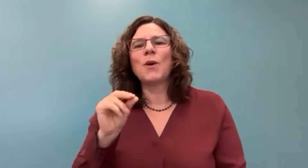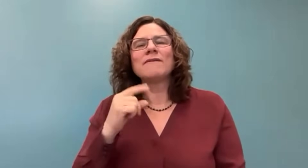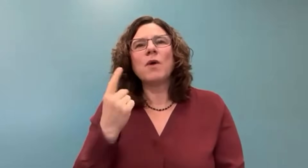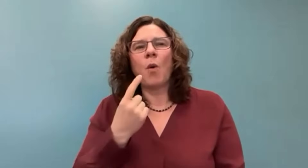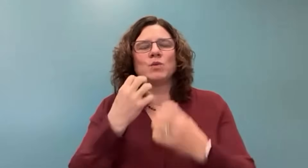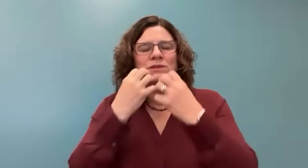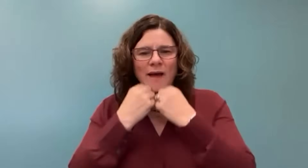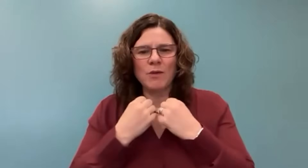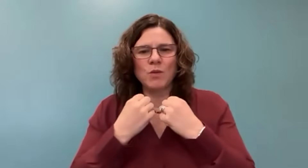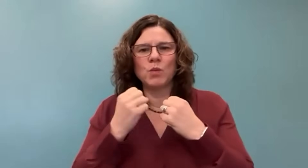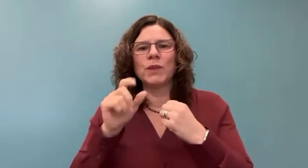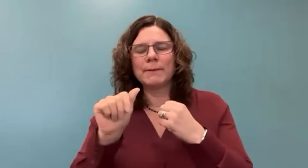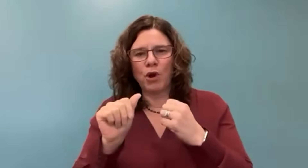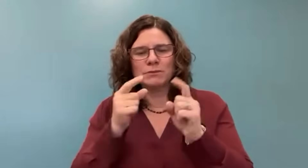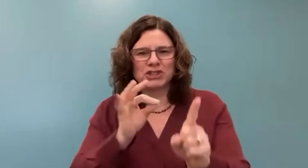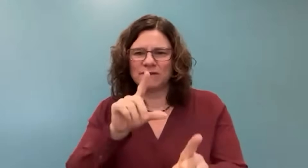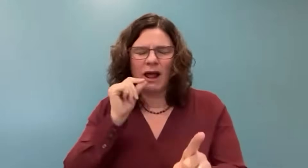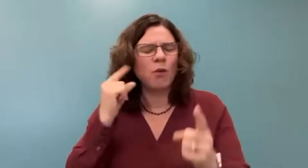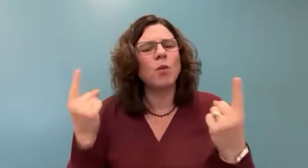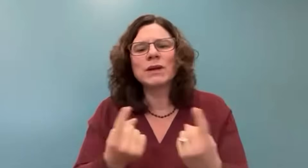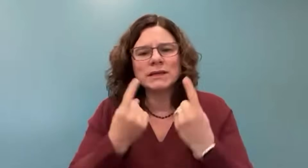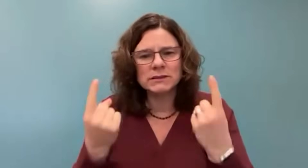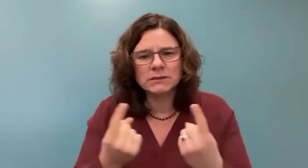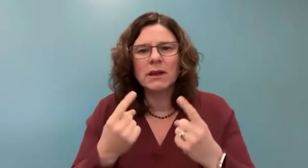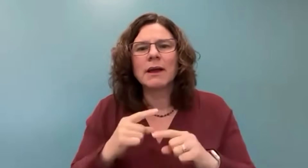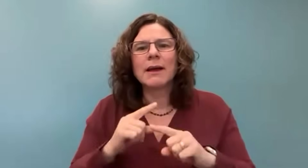So I’ve always valued liberal arts, especially at Gallaudet. Always.